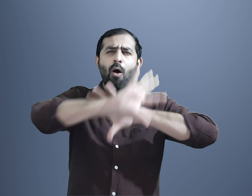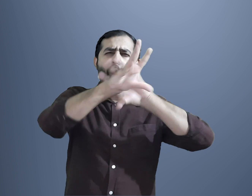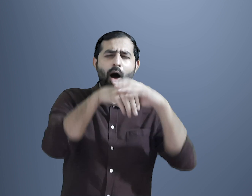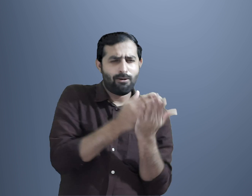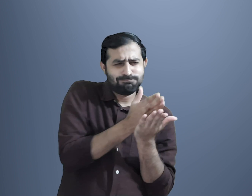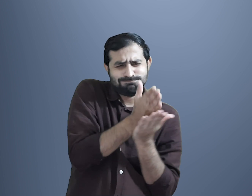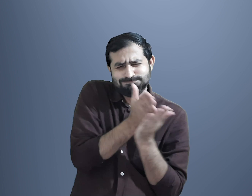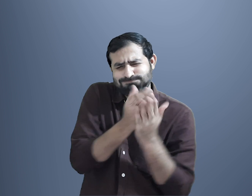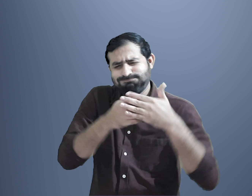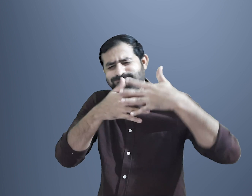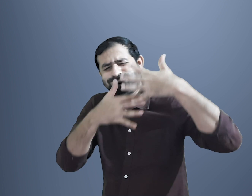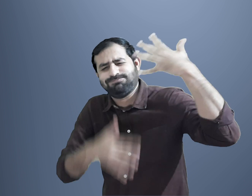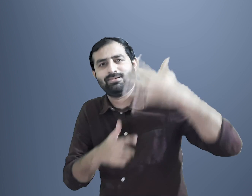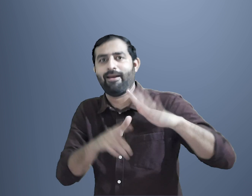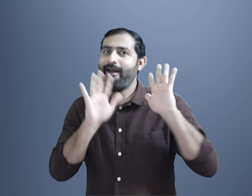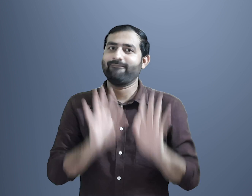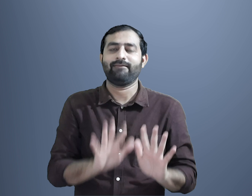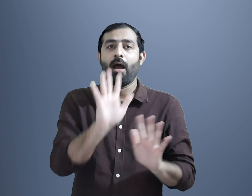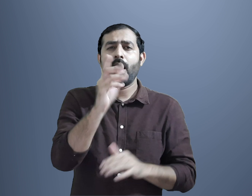the grammatical structures, vocabulary, etc.